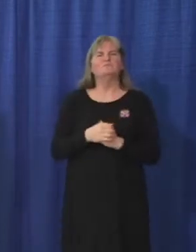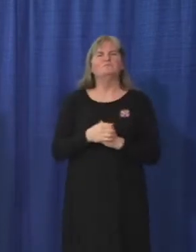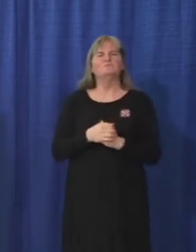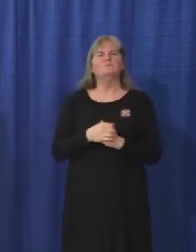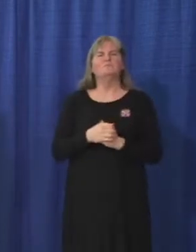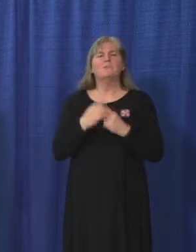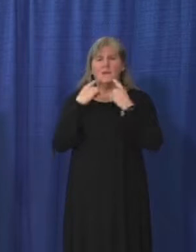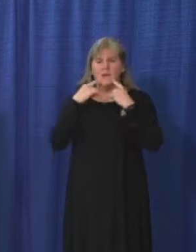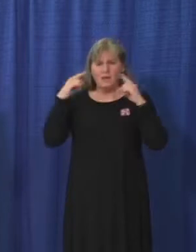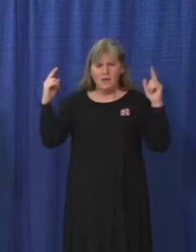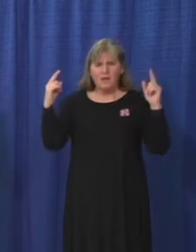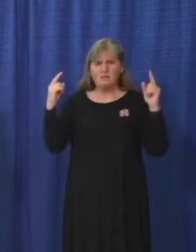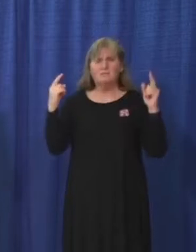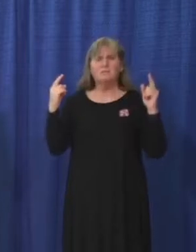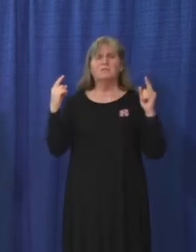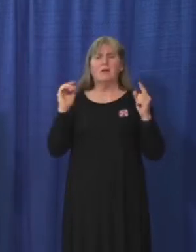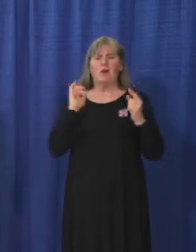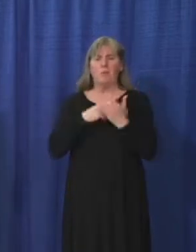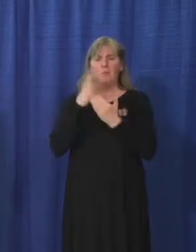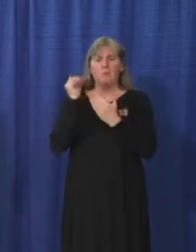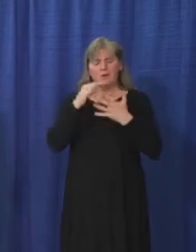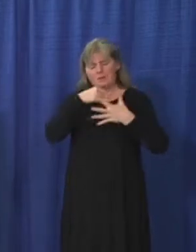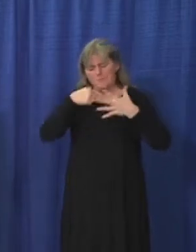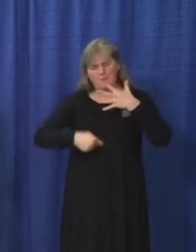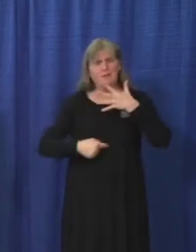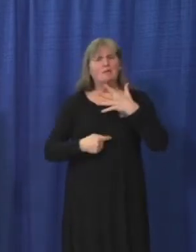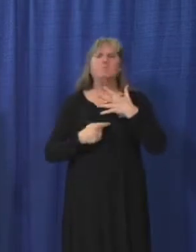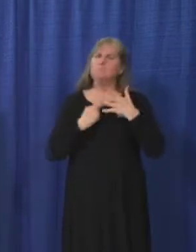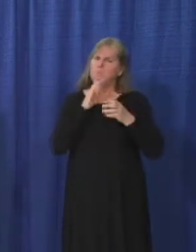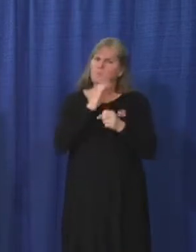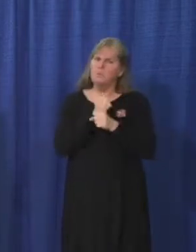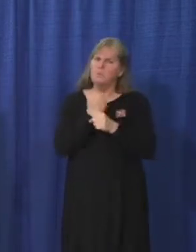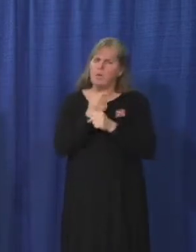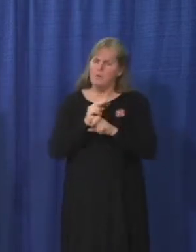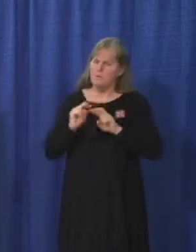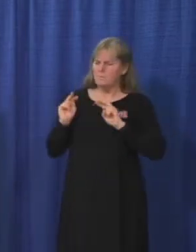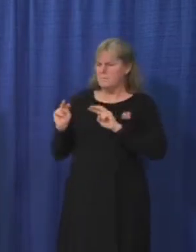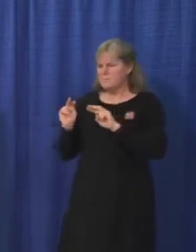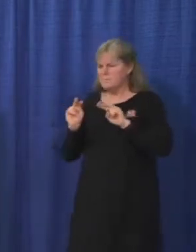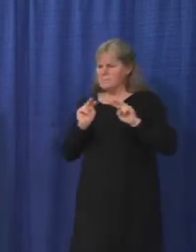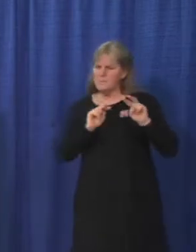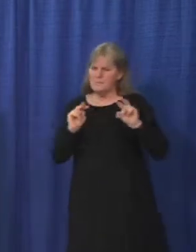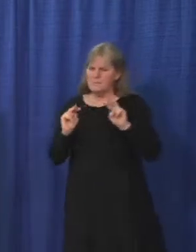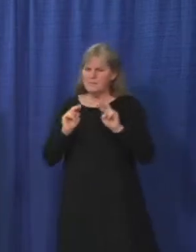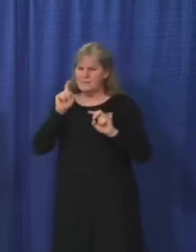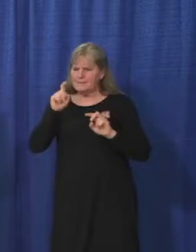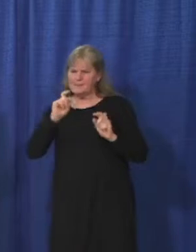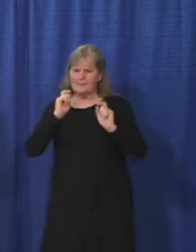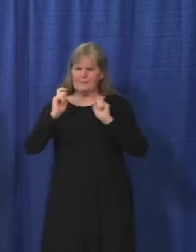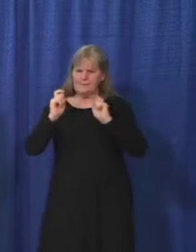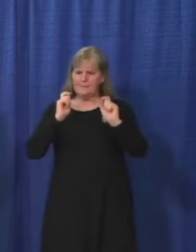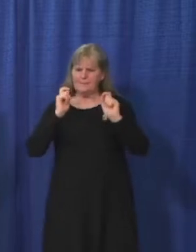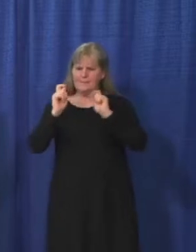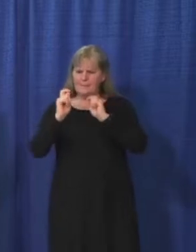programs we promise that we would monitor, adapt and respond. This plan reflects that commitment.